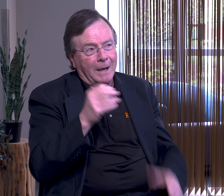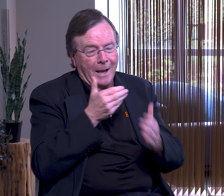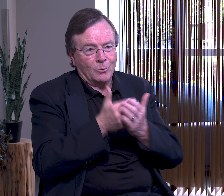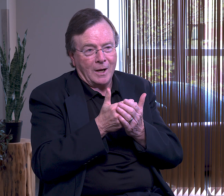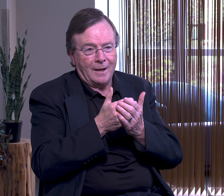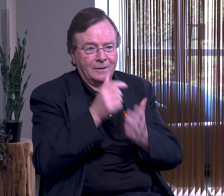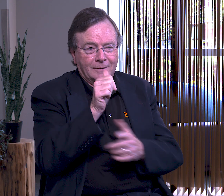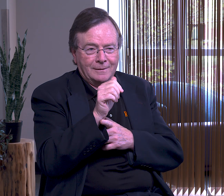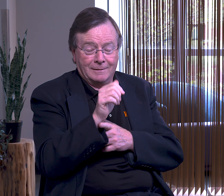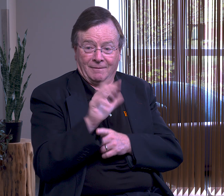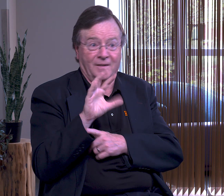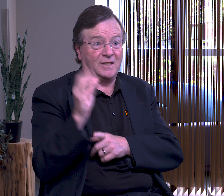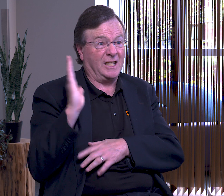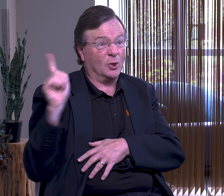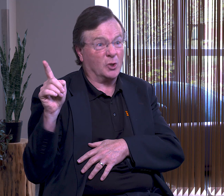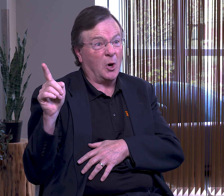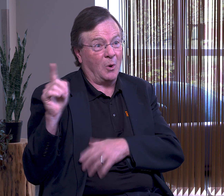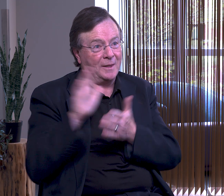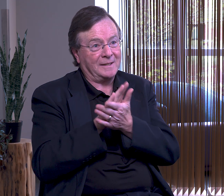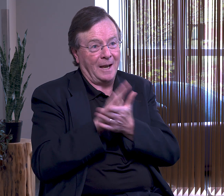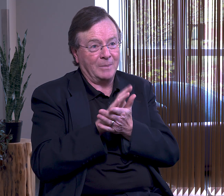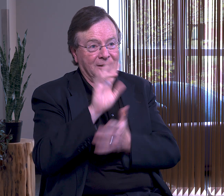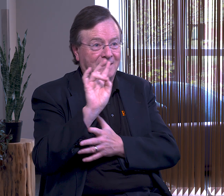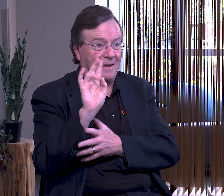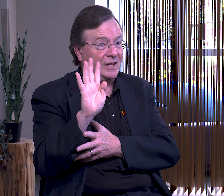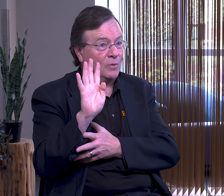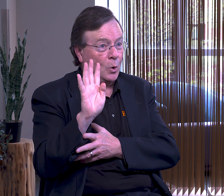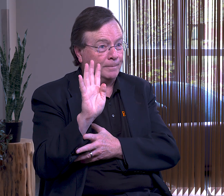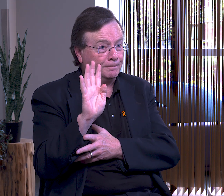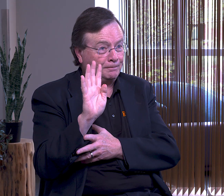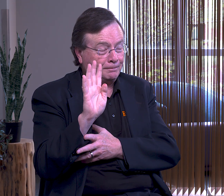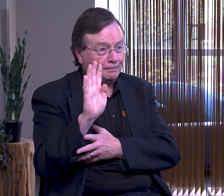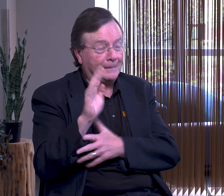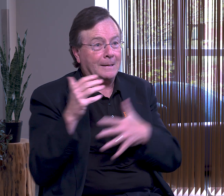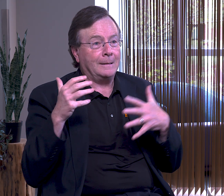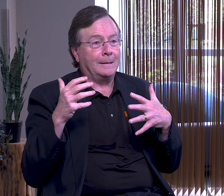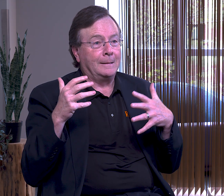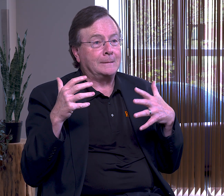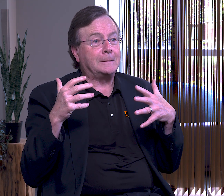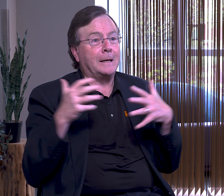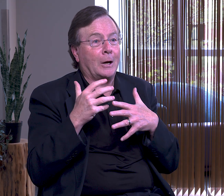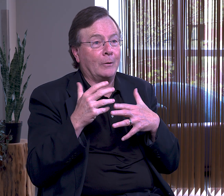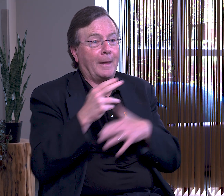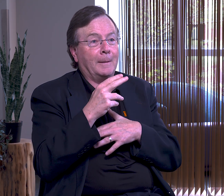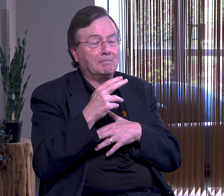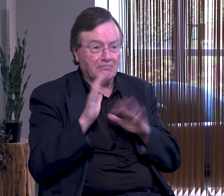I arrived 50 years ago on this campus in ‘74. Scared.